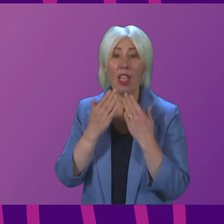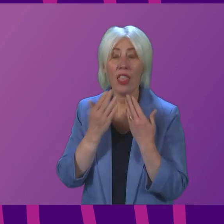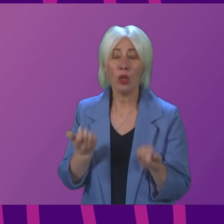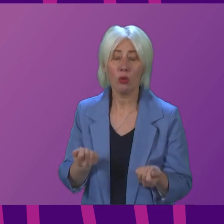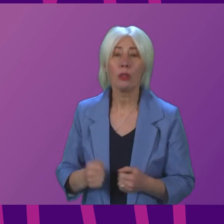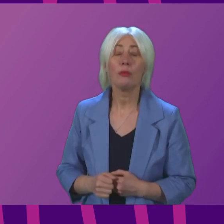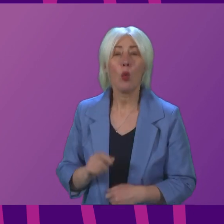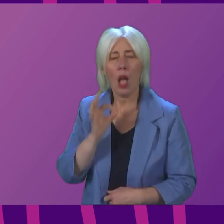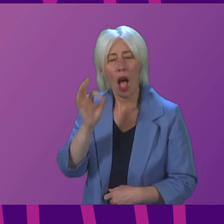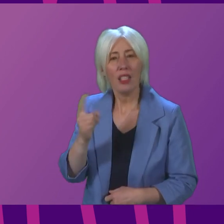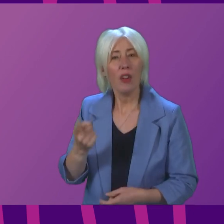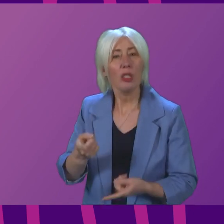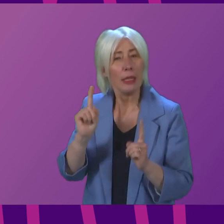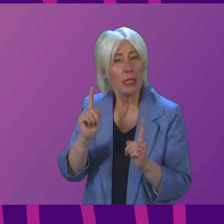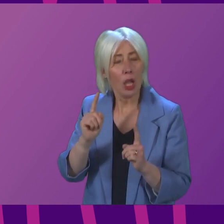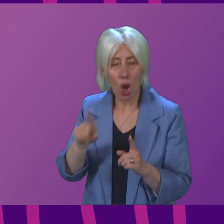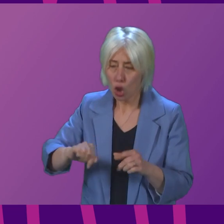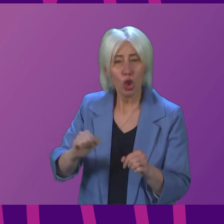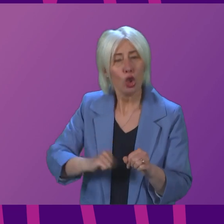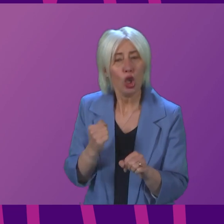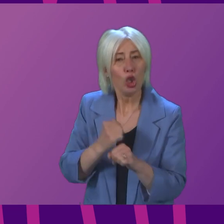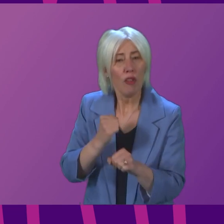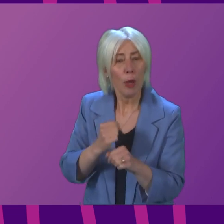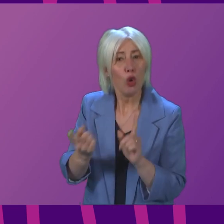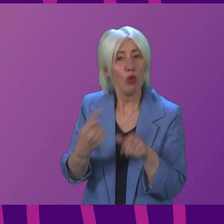To ask the First Minister what the Scottish Government’s response is to the Climate